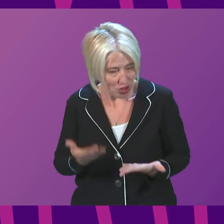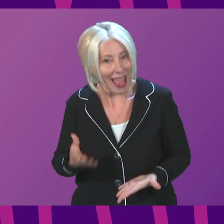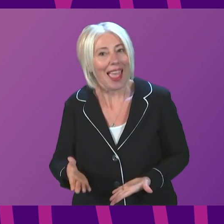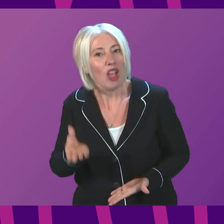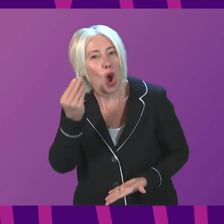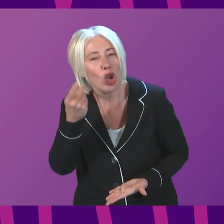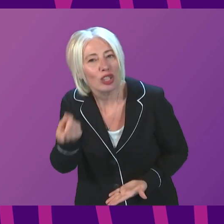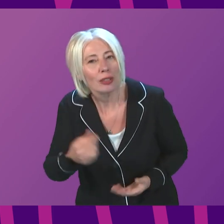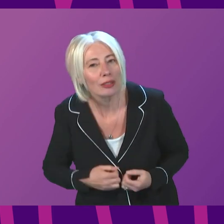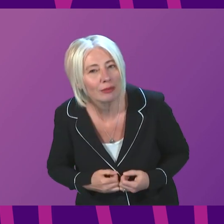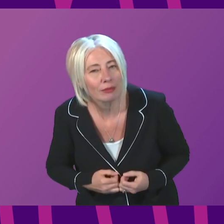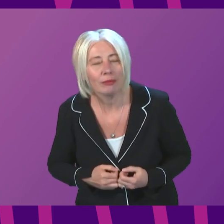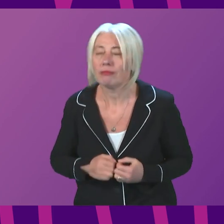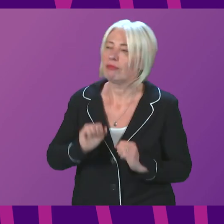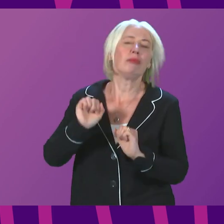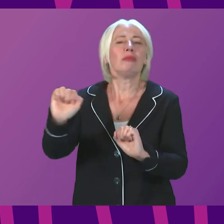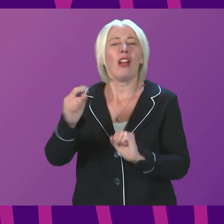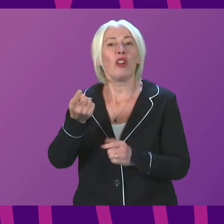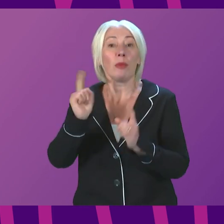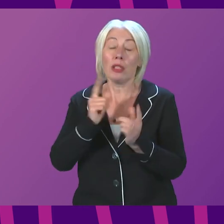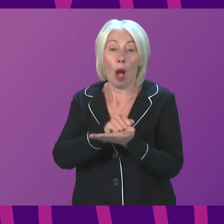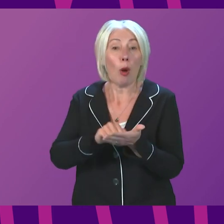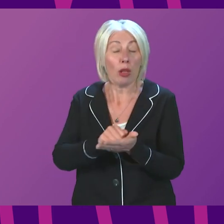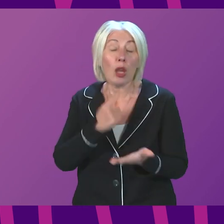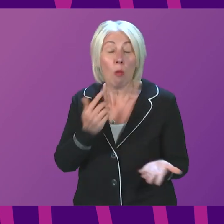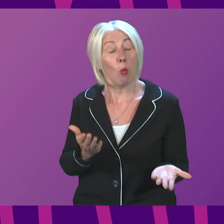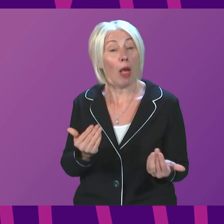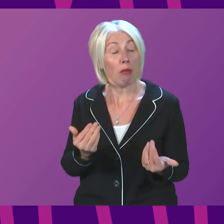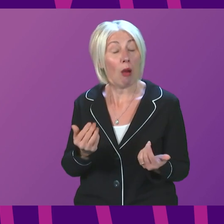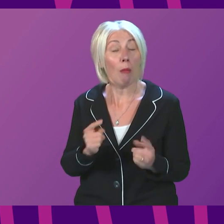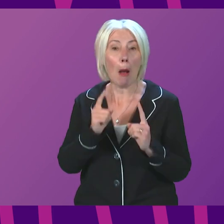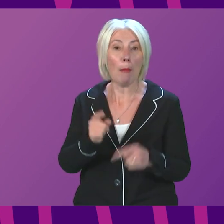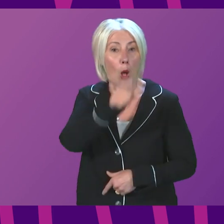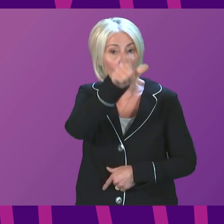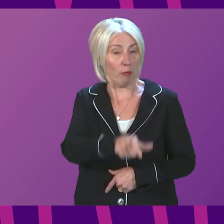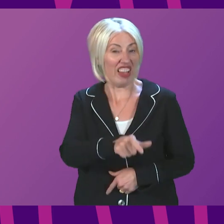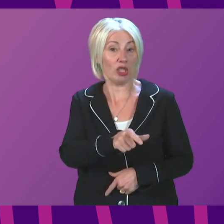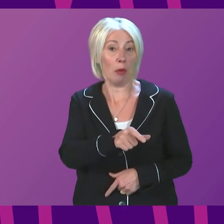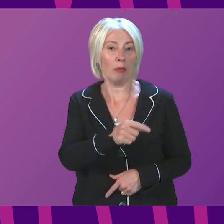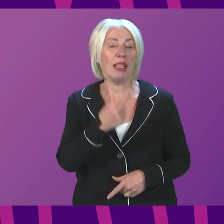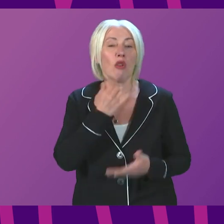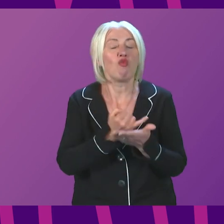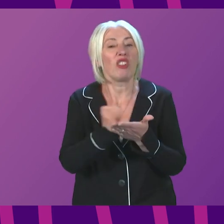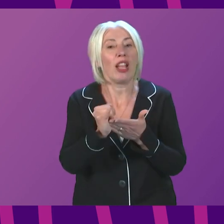The First Minister’s apology will be welcome, but this morning the victim rejected Ian Blackford’s apology.